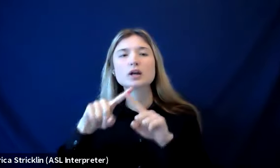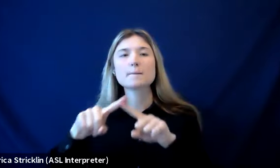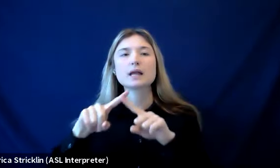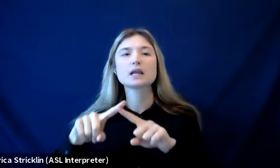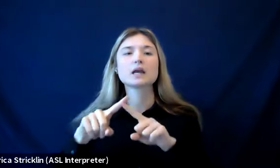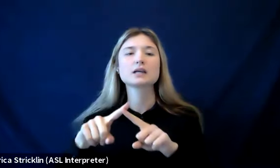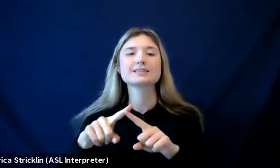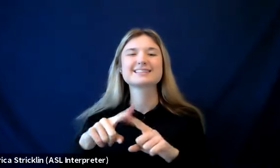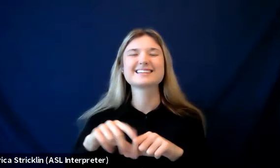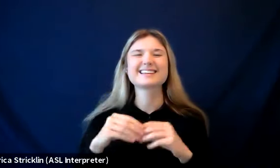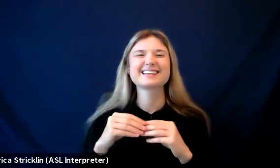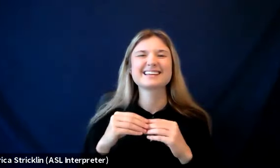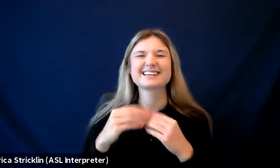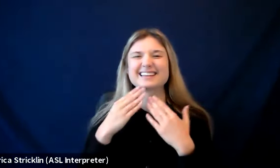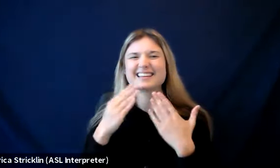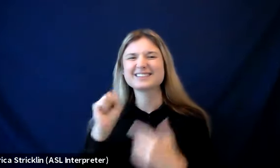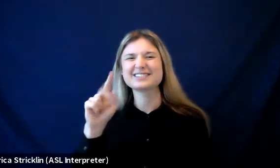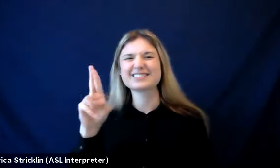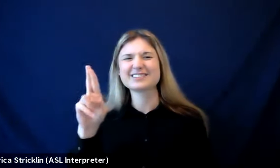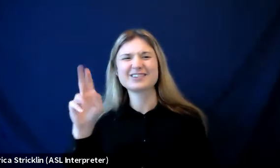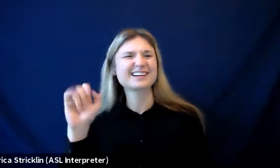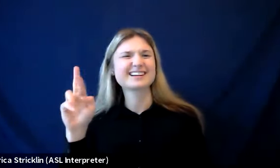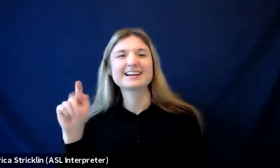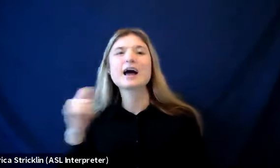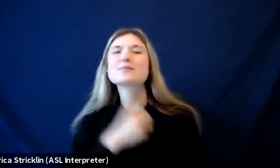Thank you. I'm sorry you broke up.